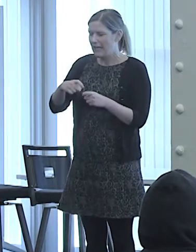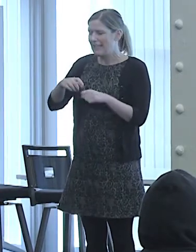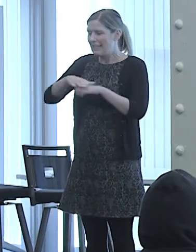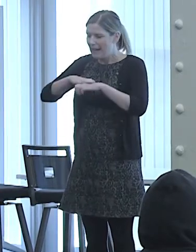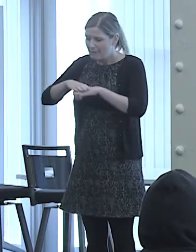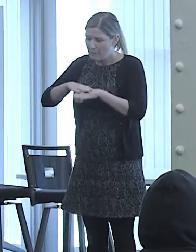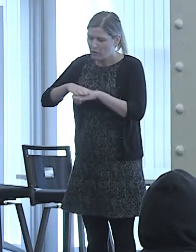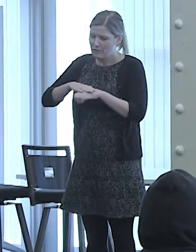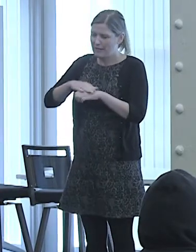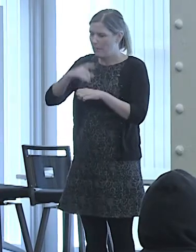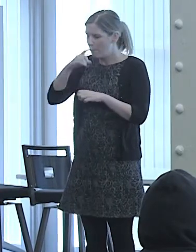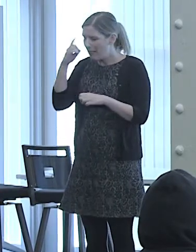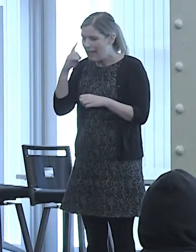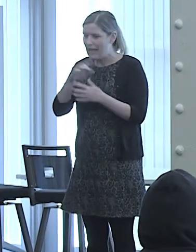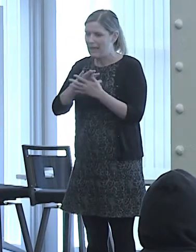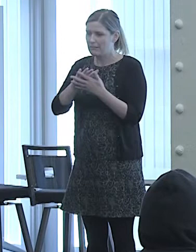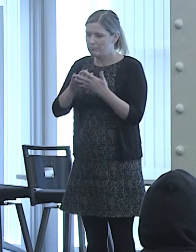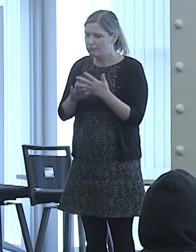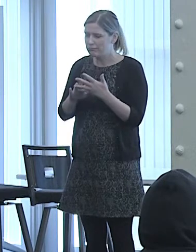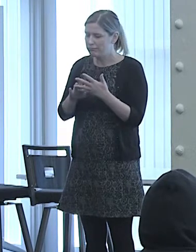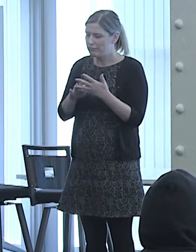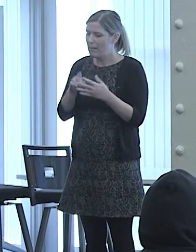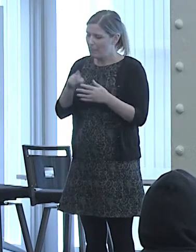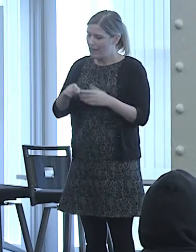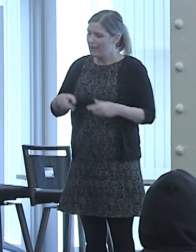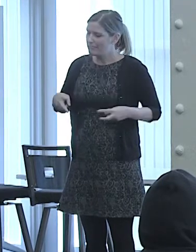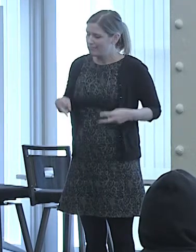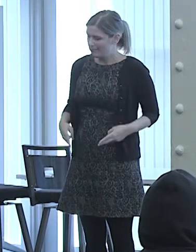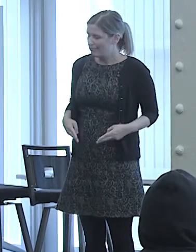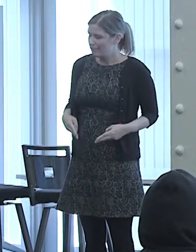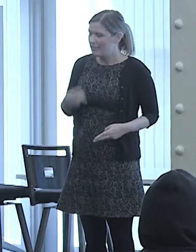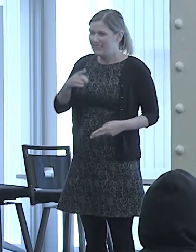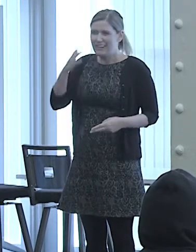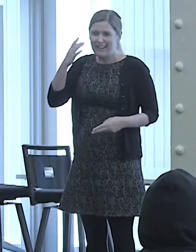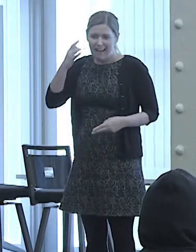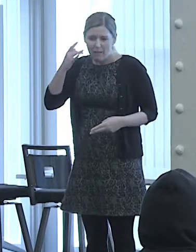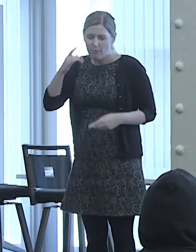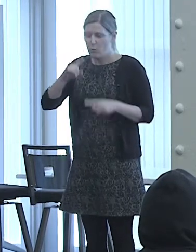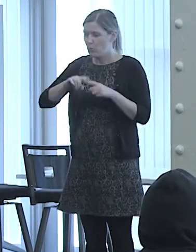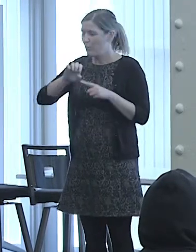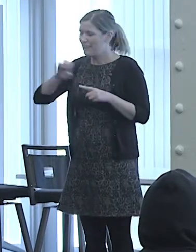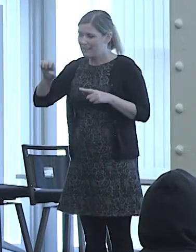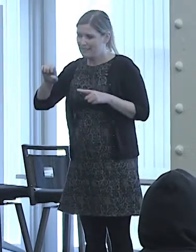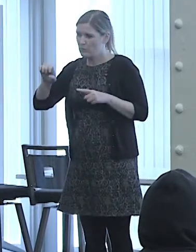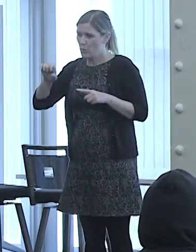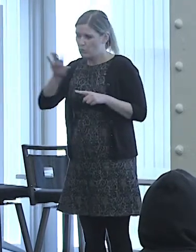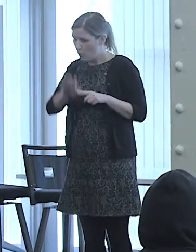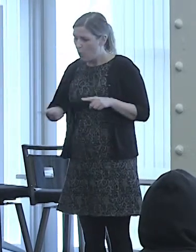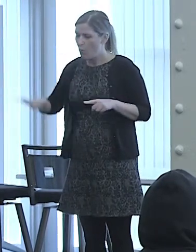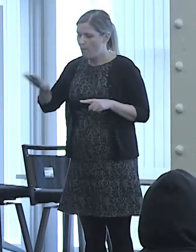have been forcibly sterilized, everywhere from California to the Eastern coast,